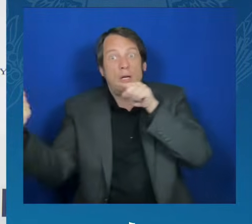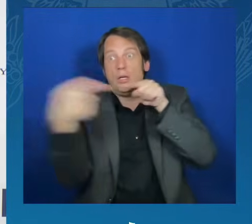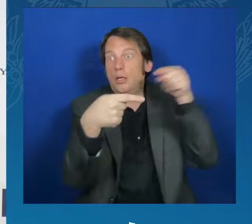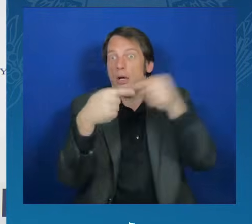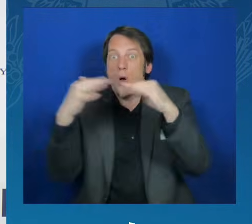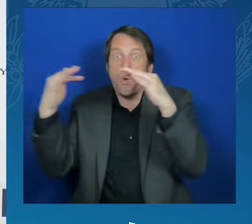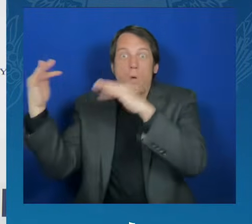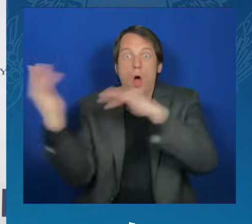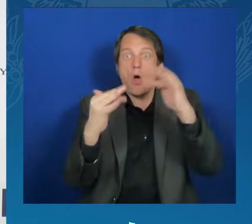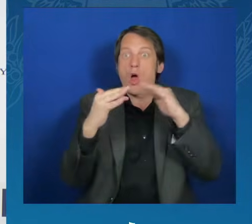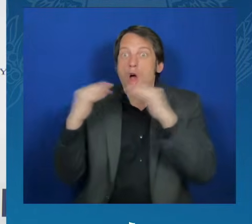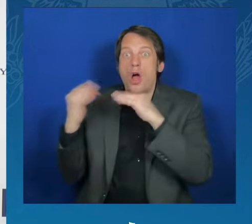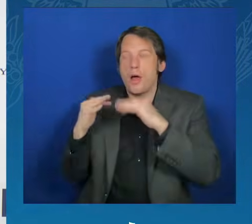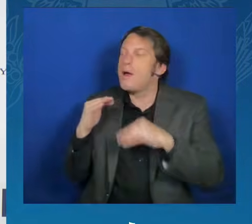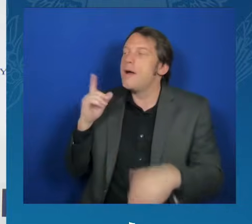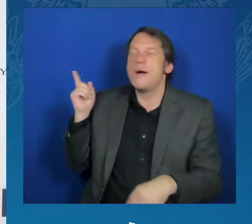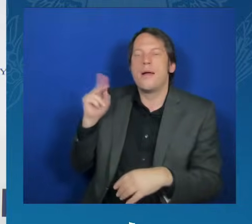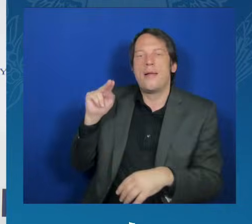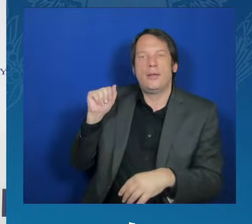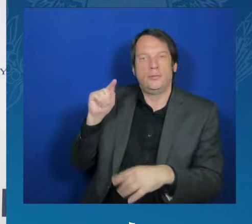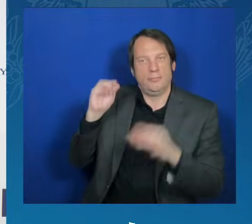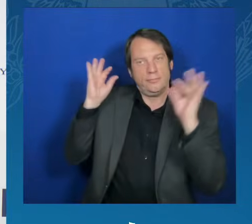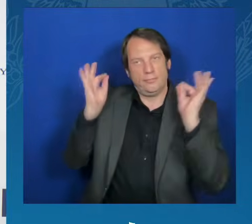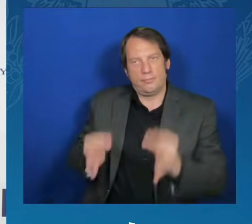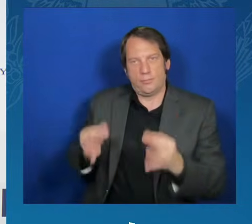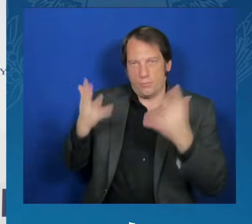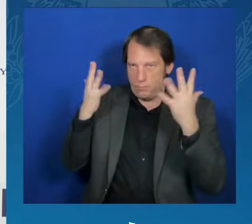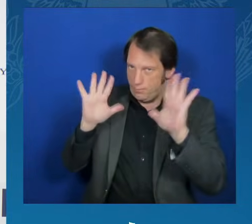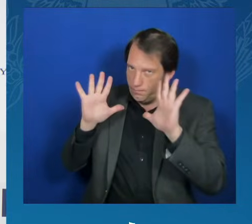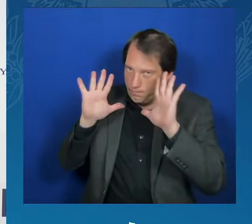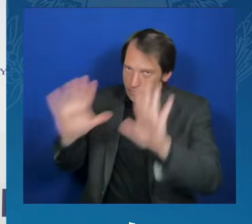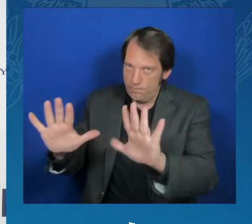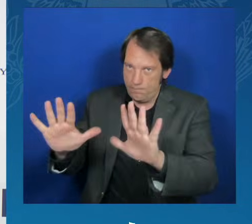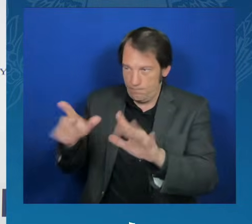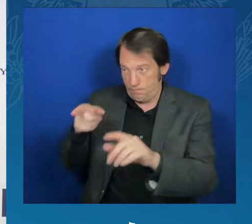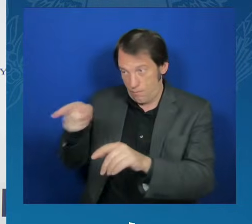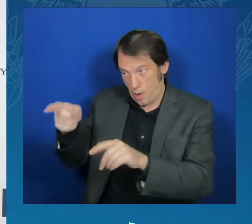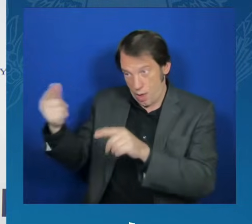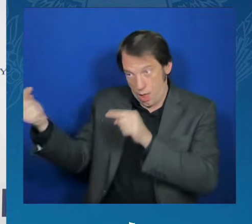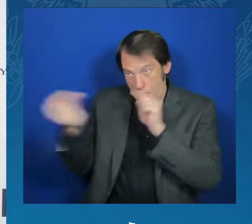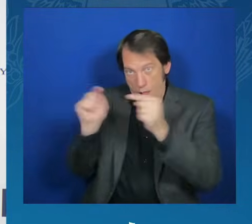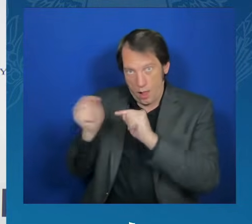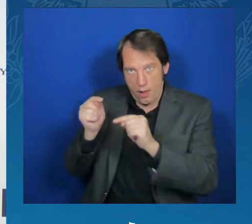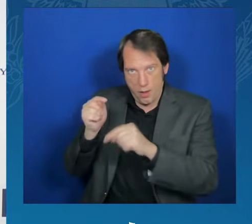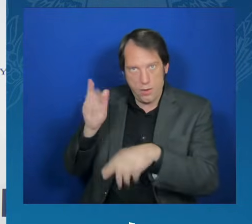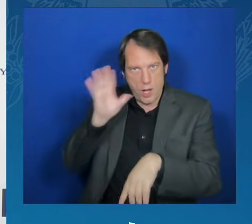to the benefit of the security of the American people. For the past 75 years,